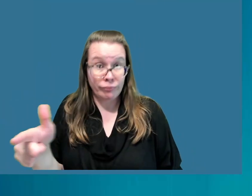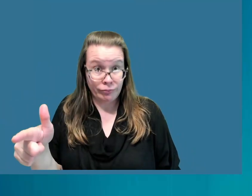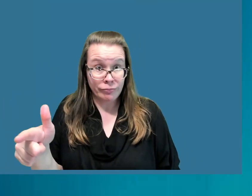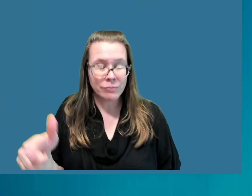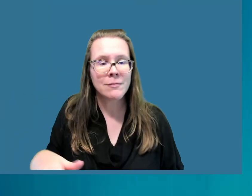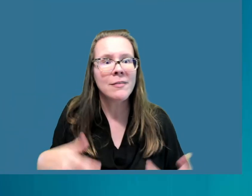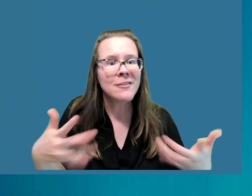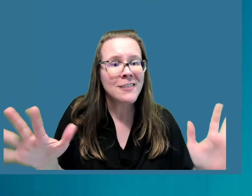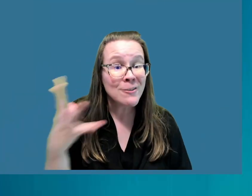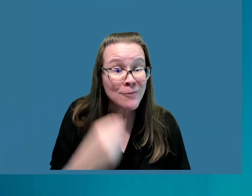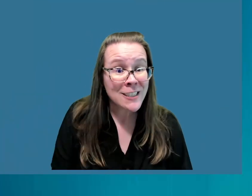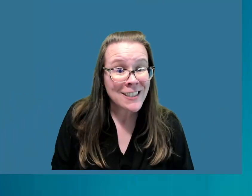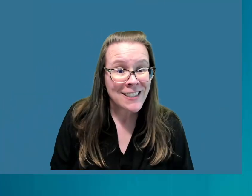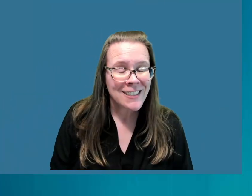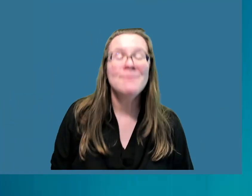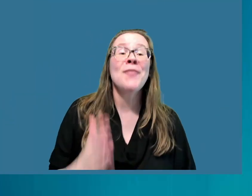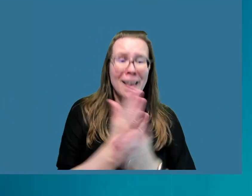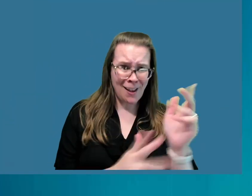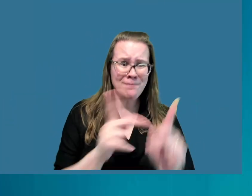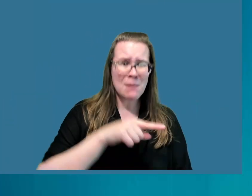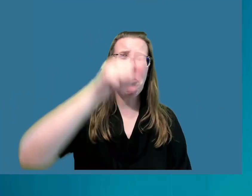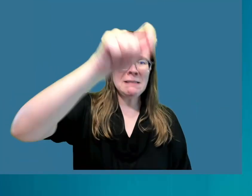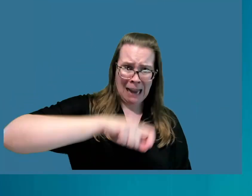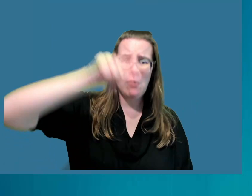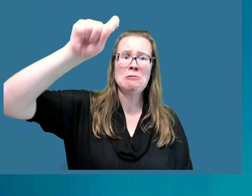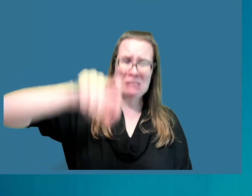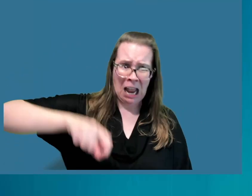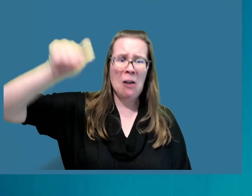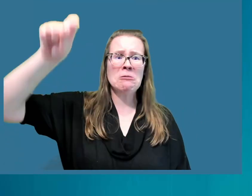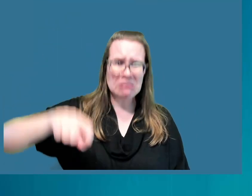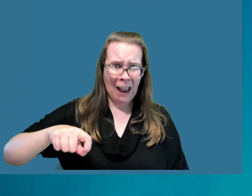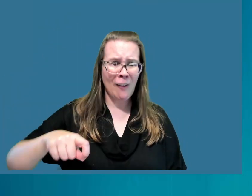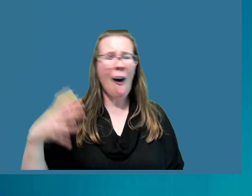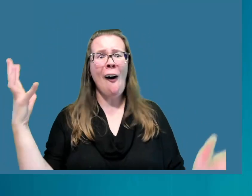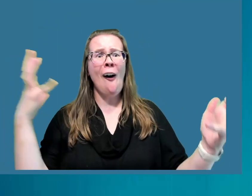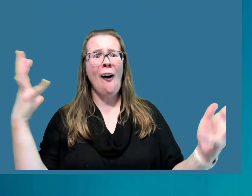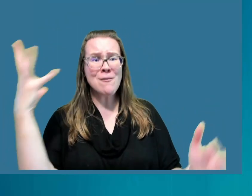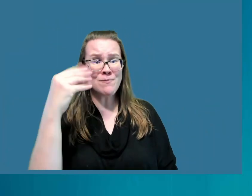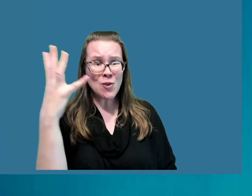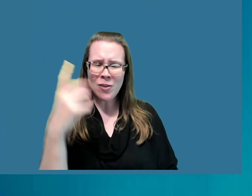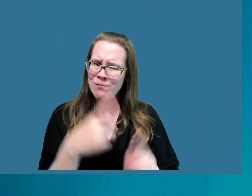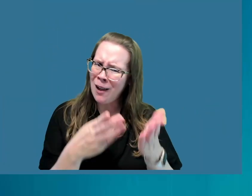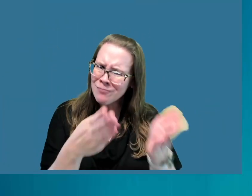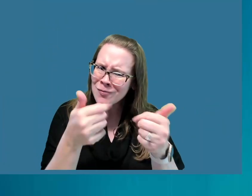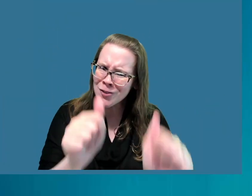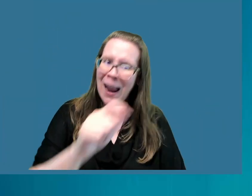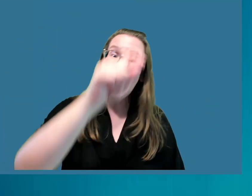um, you'll get this feathering. Sometimes you end up doing them all down. You're like "oh, it's beautiful!"; but promise--I promise you, like, try doing them alternating. And